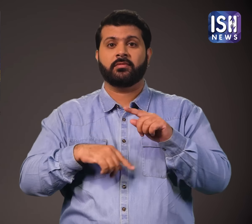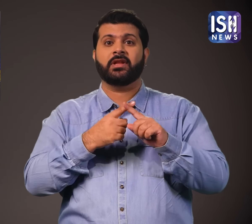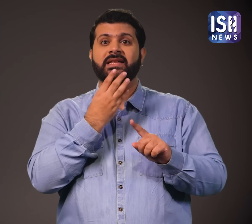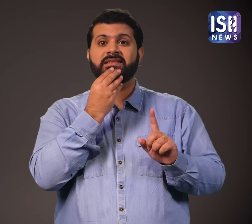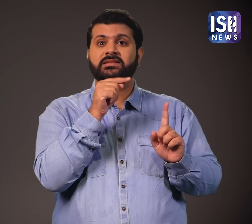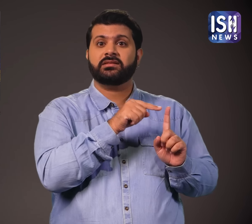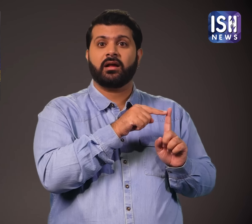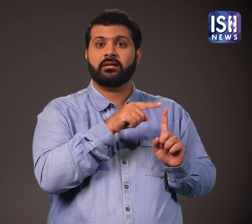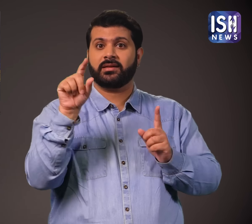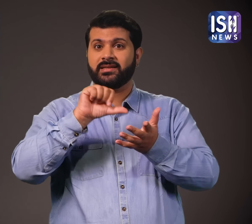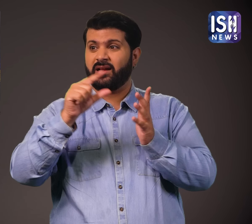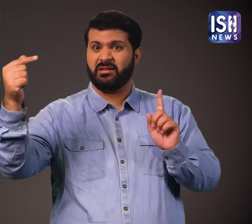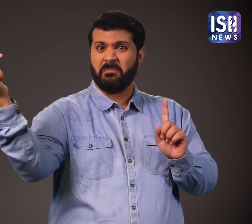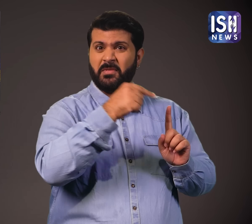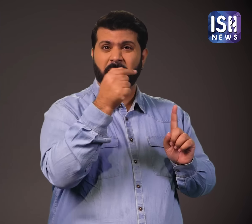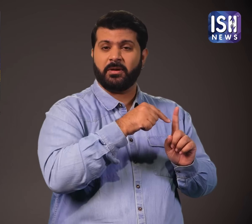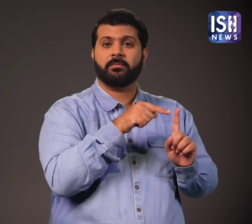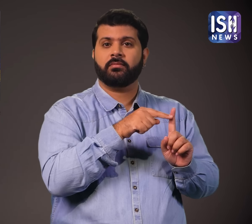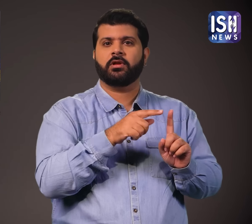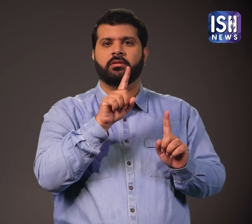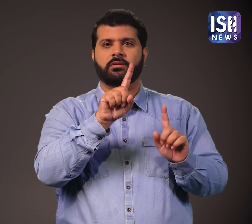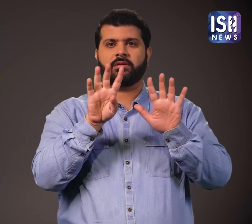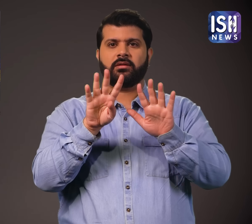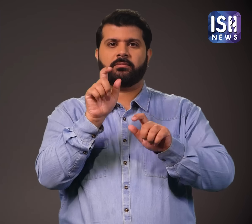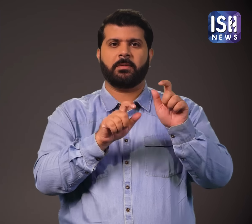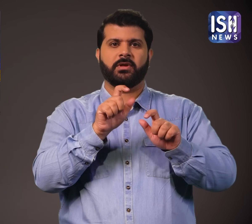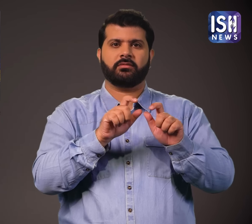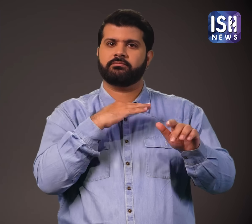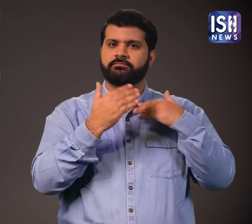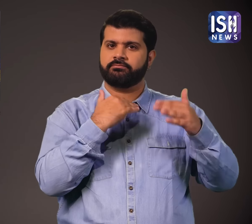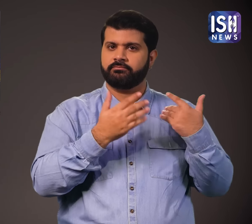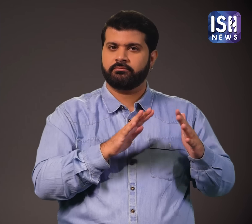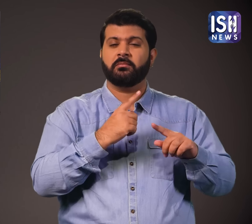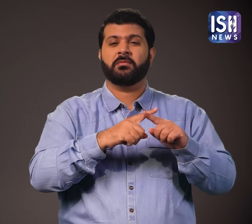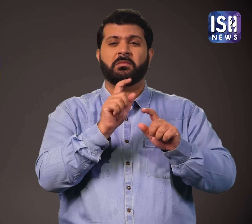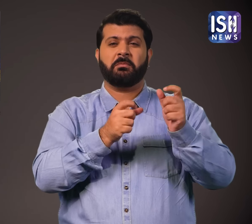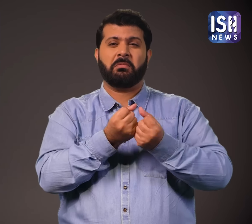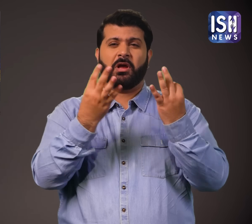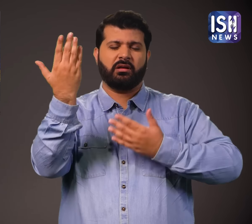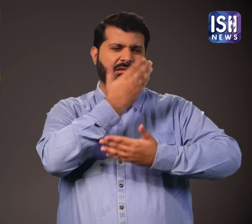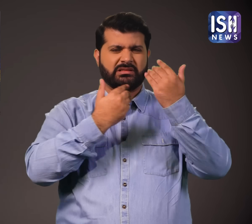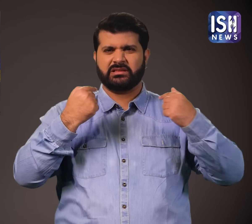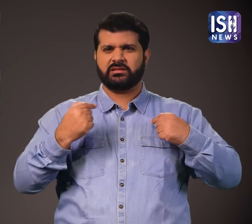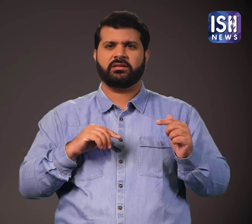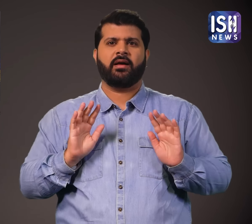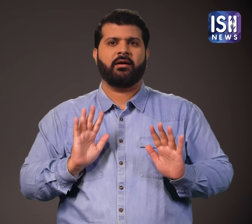In Israel, at least 19 civilians have died and many more have been injured,